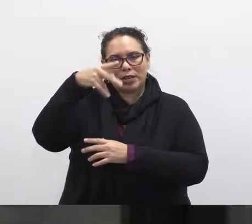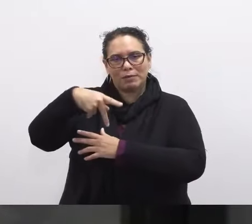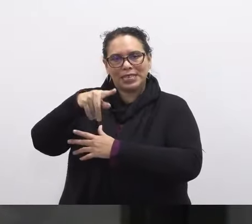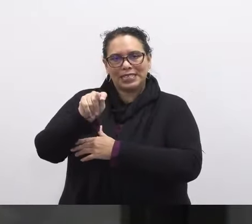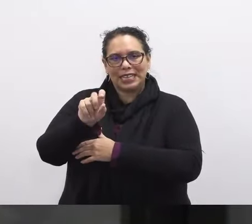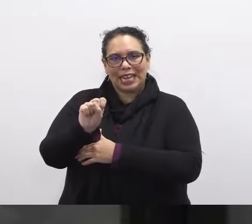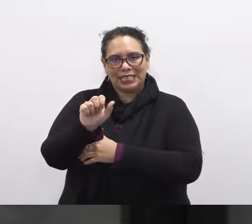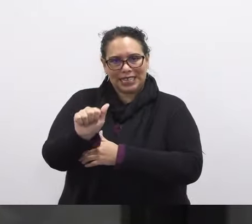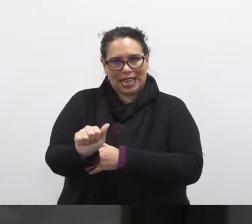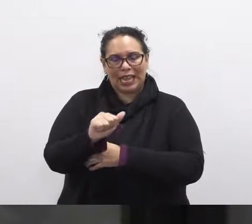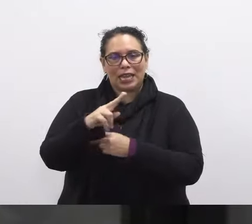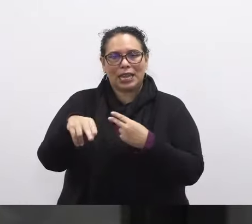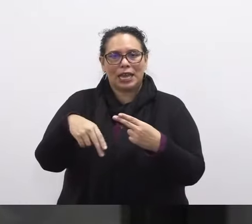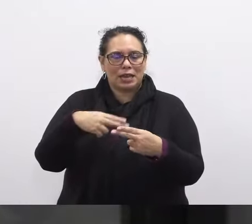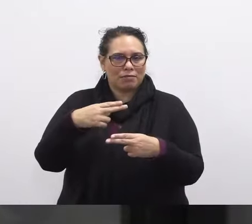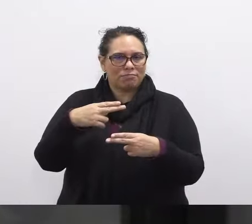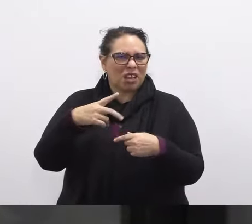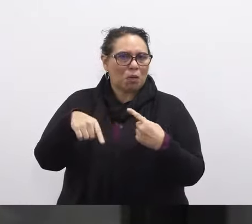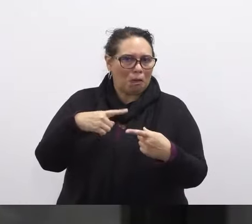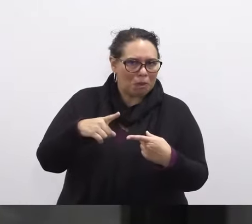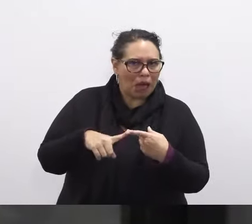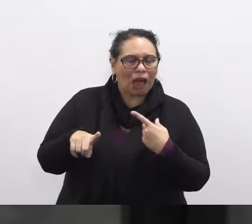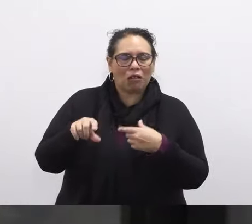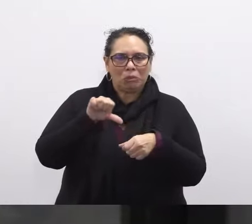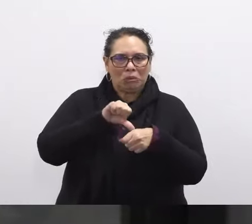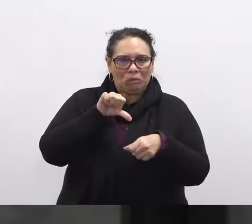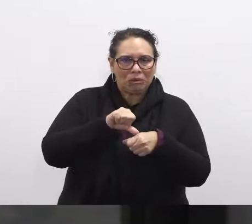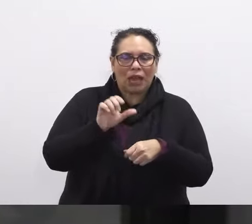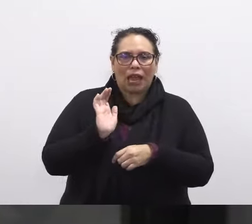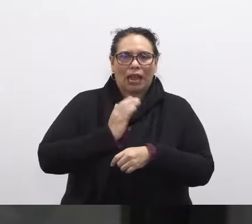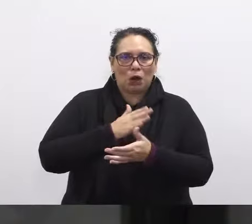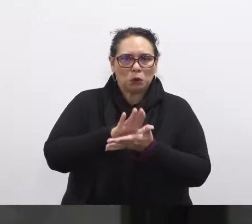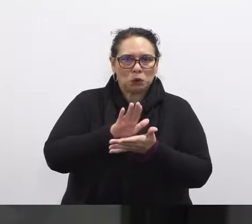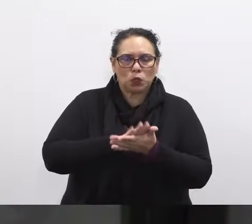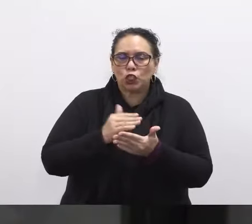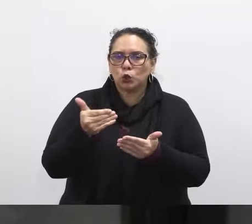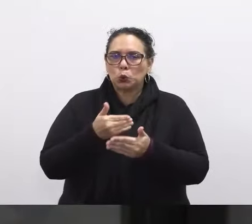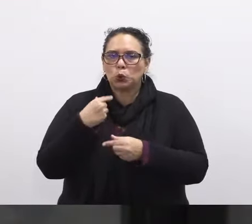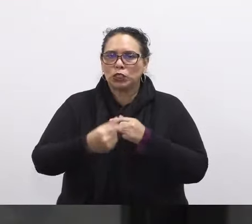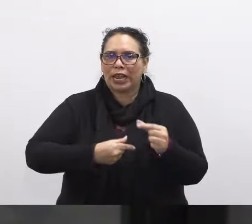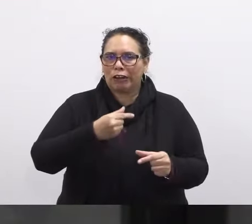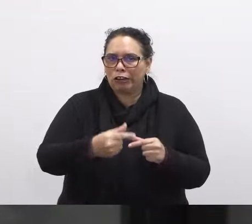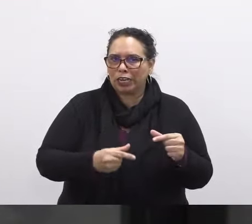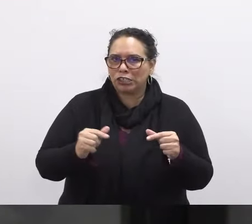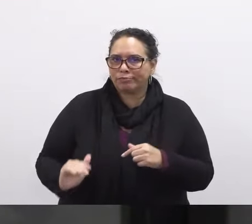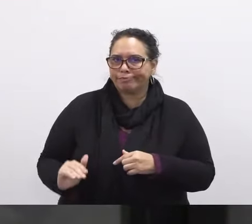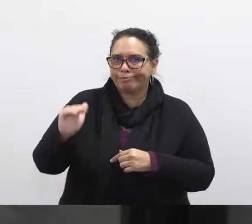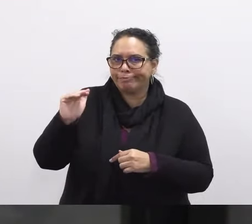regarding fossil fuels in our schools. With new generations being brought up along with our student